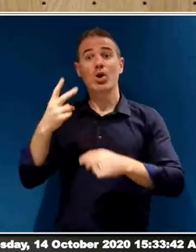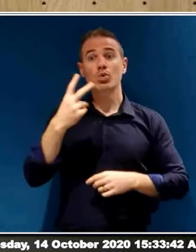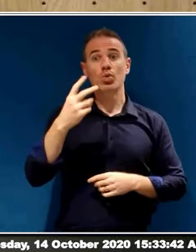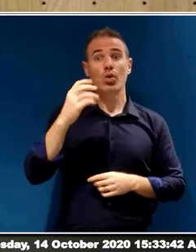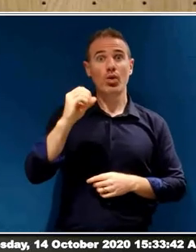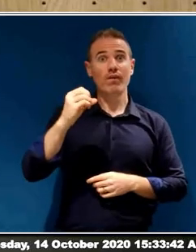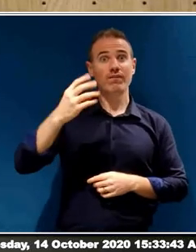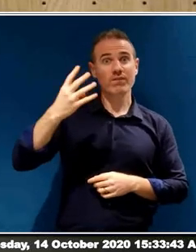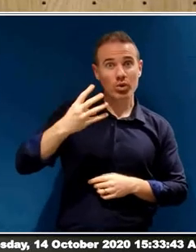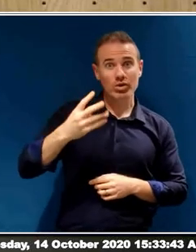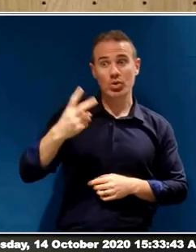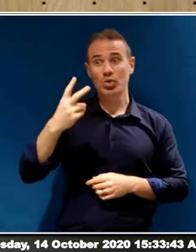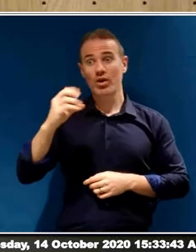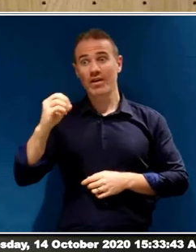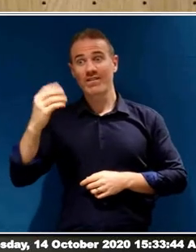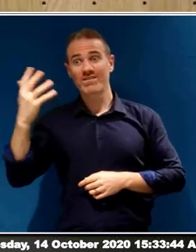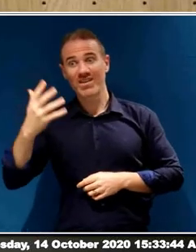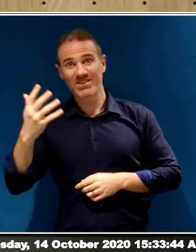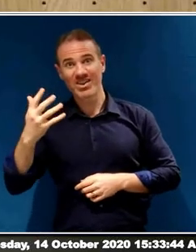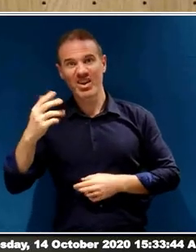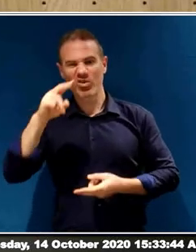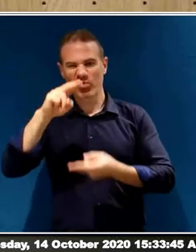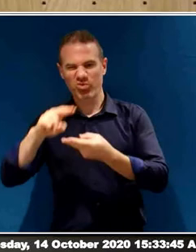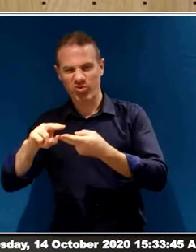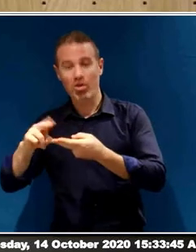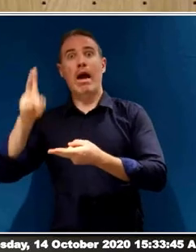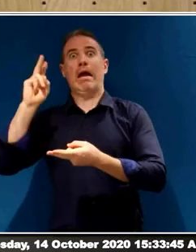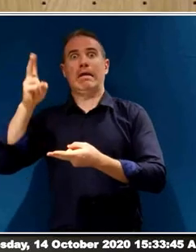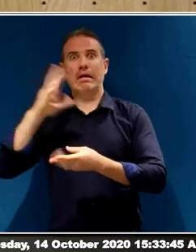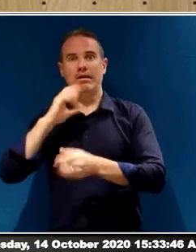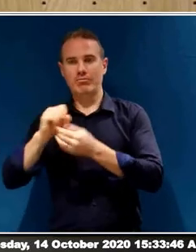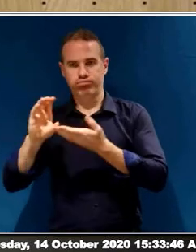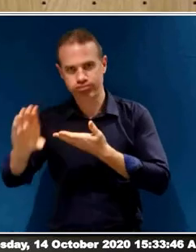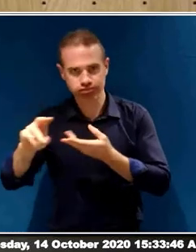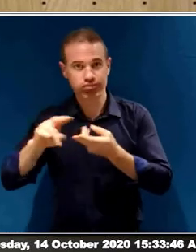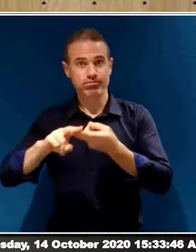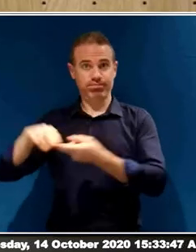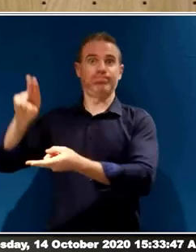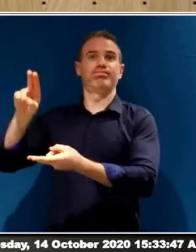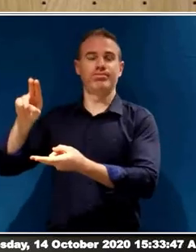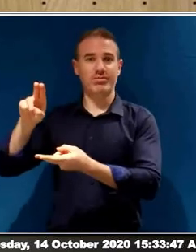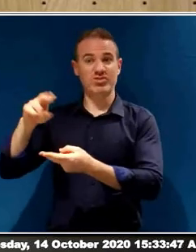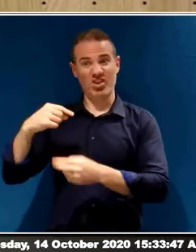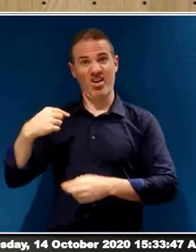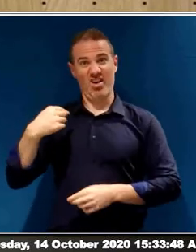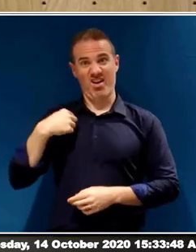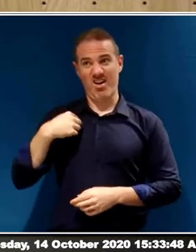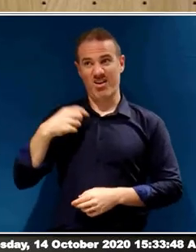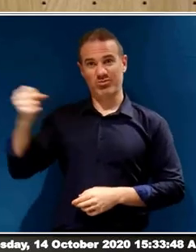positive behaviour support. I was seconded from the University of Melbourne to run that at a State level.